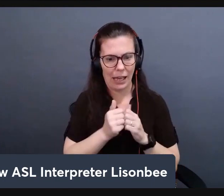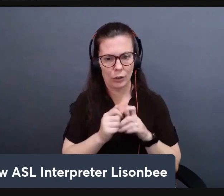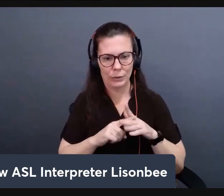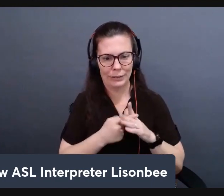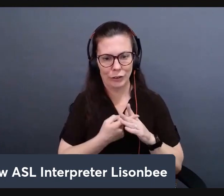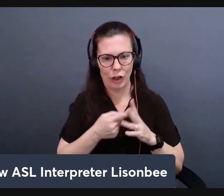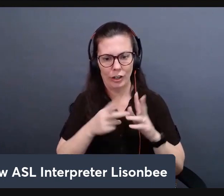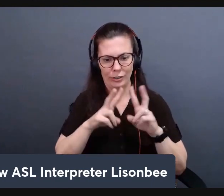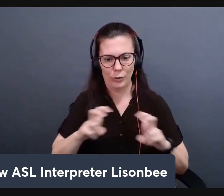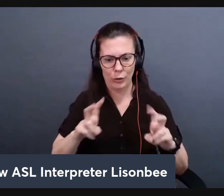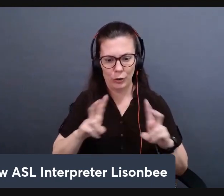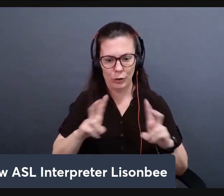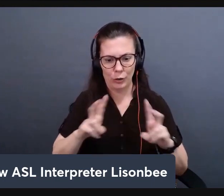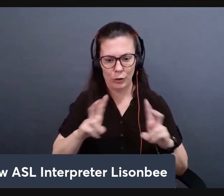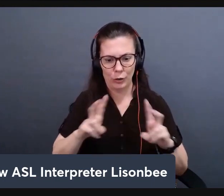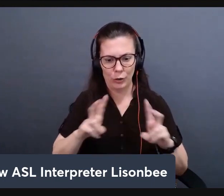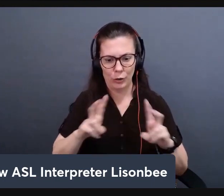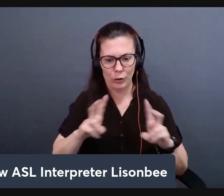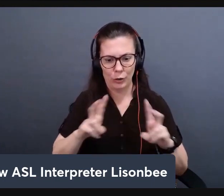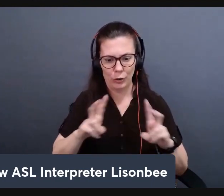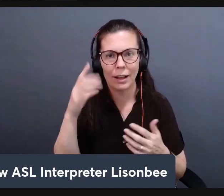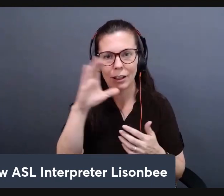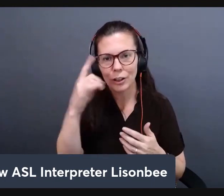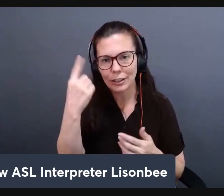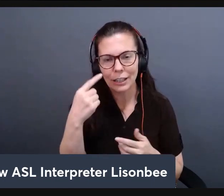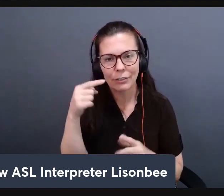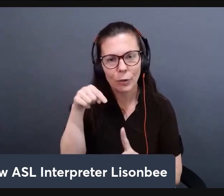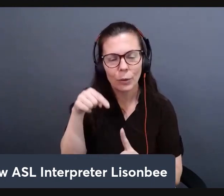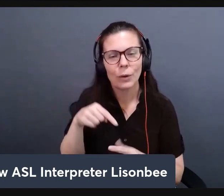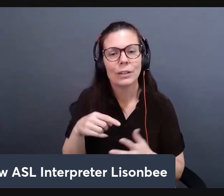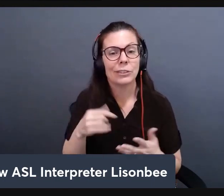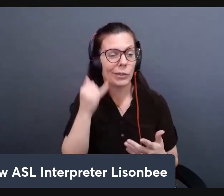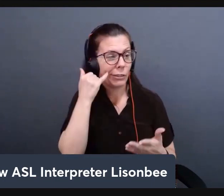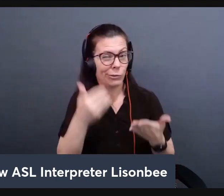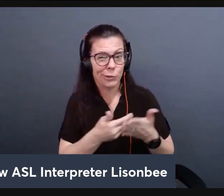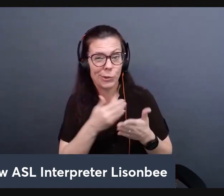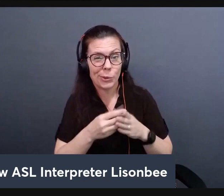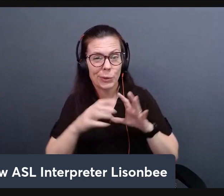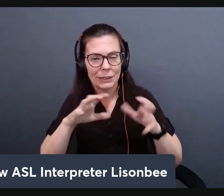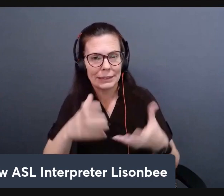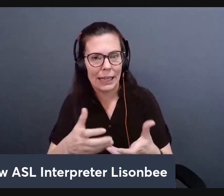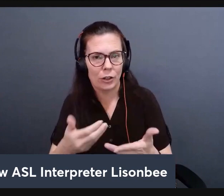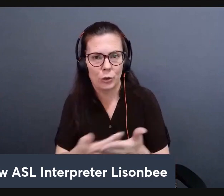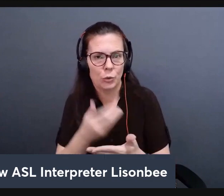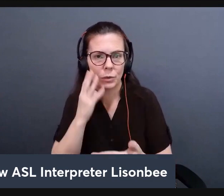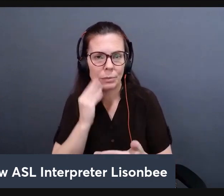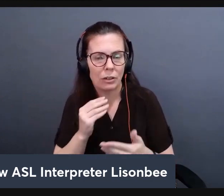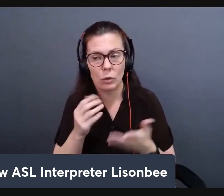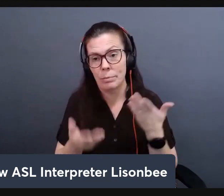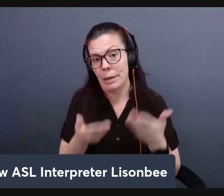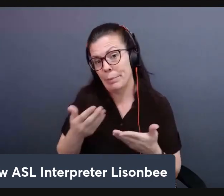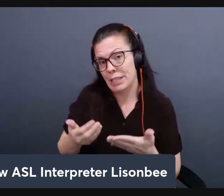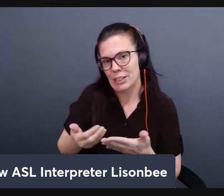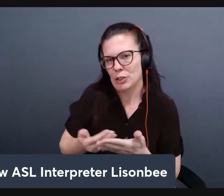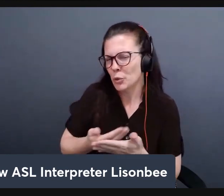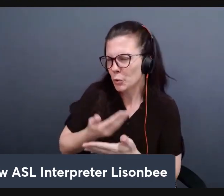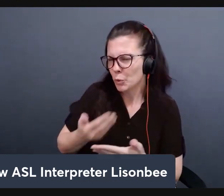And as someone that may be new to containers are or just totally new to AWS and wanna start getting,